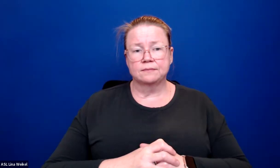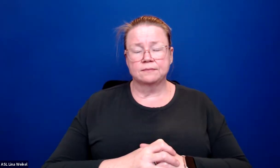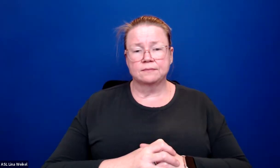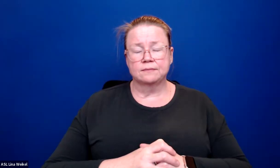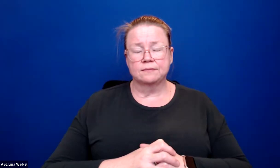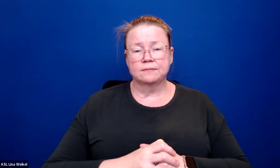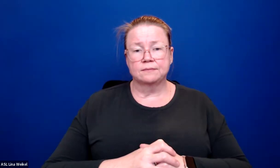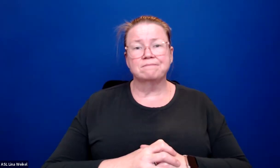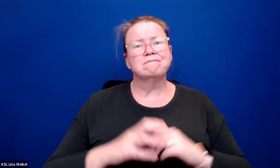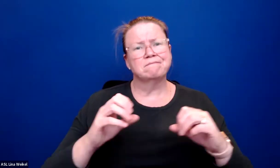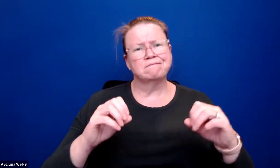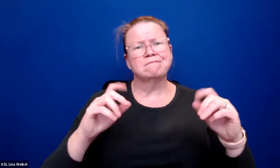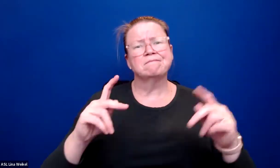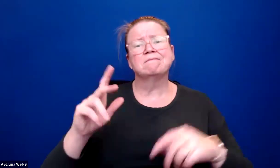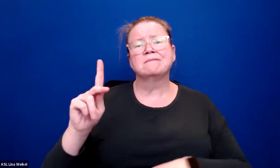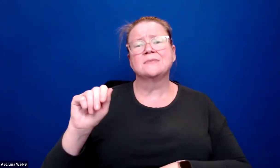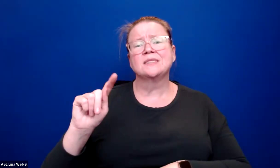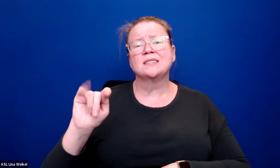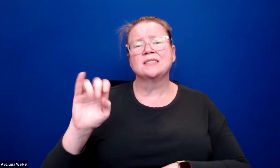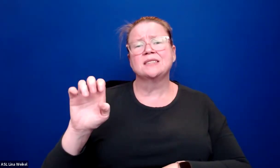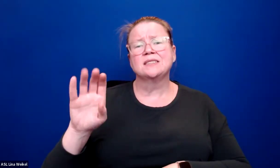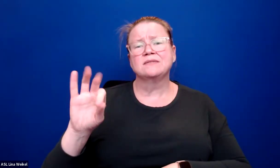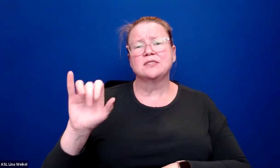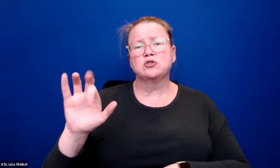Elissa w/ APRIL: Okay, Katie Fisher put in the chat